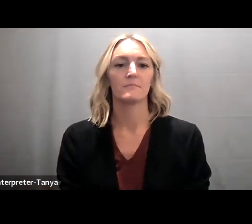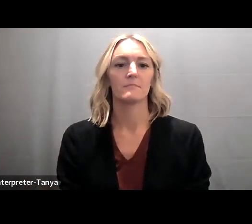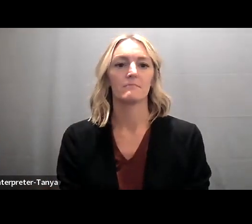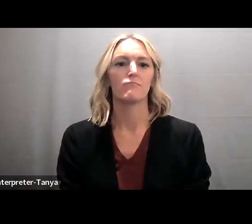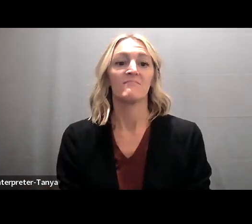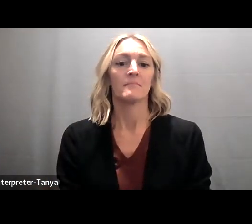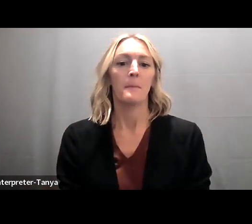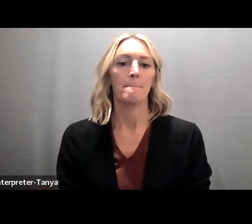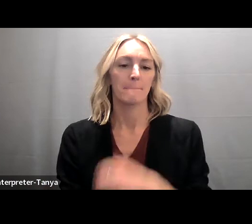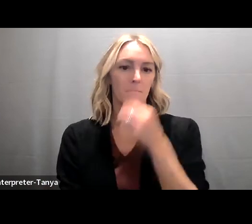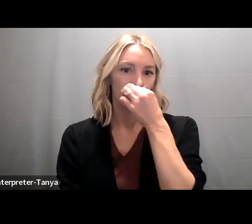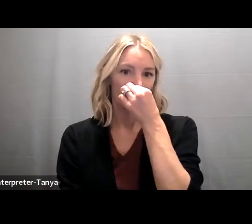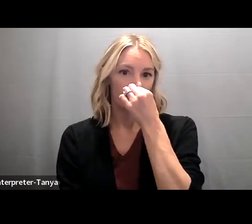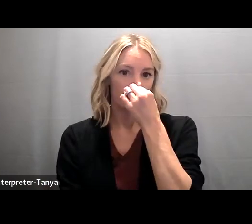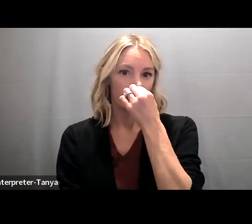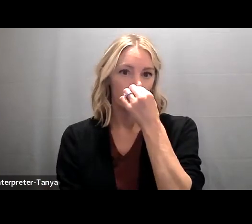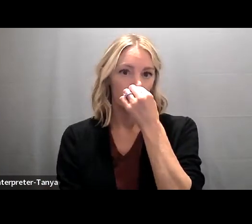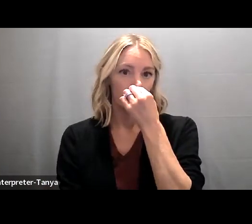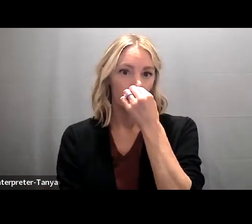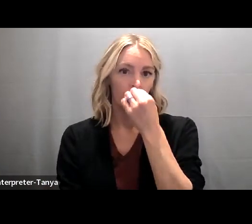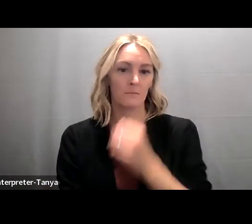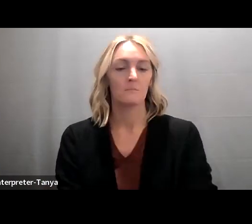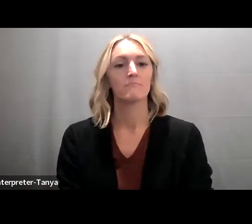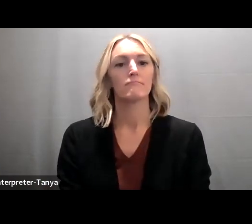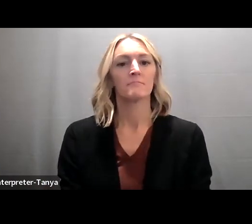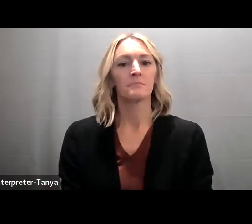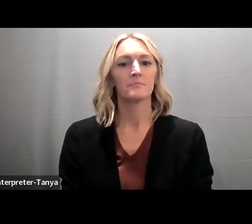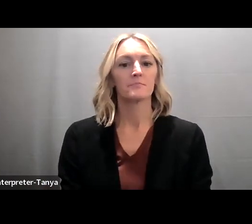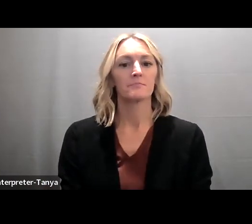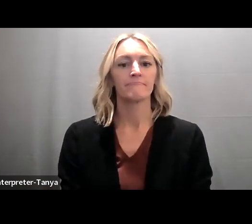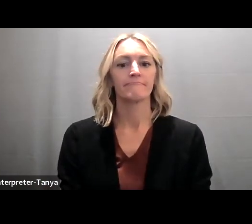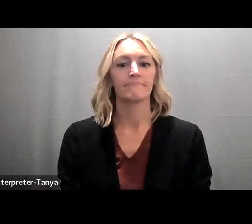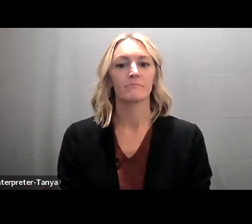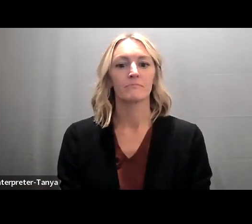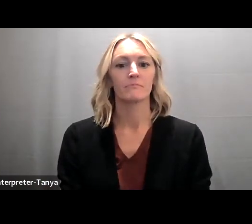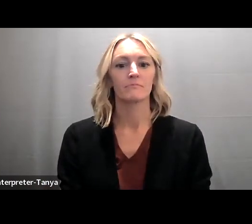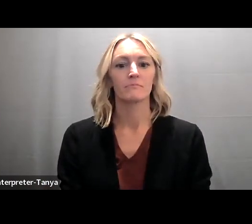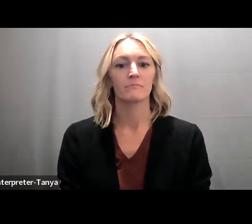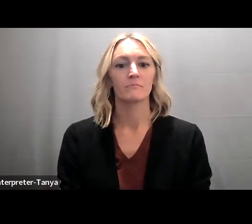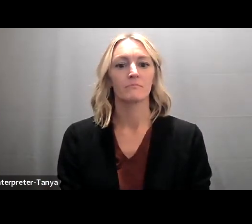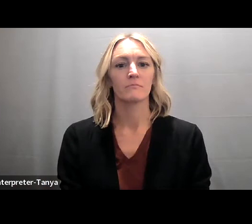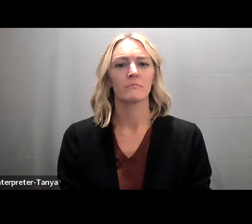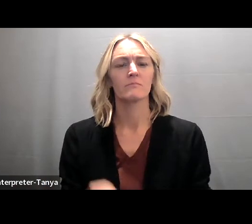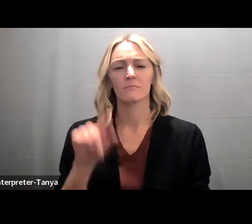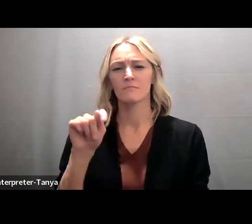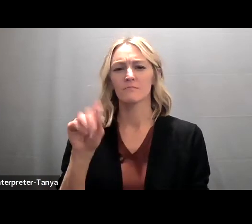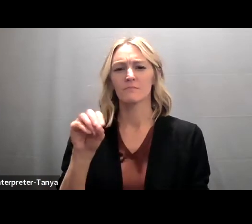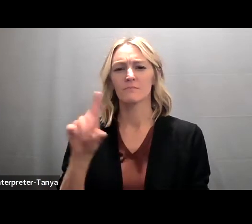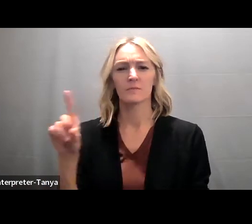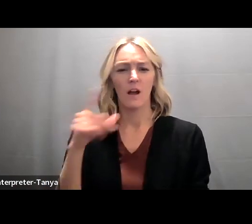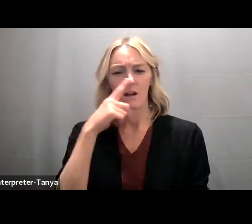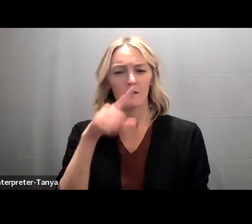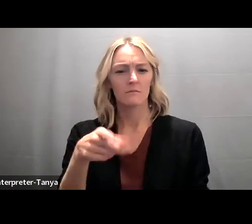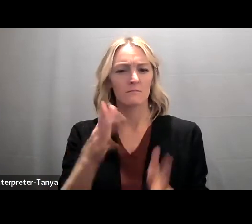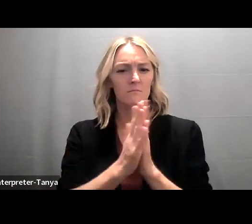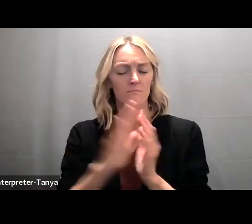Todd can you repeat that question I didn't get all of it were you asking about what happens